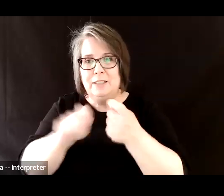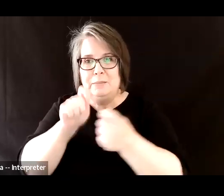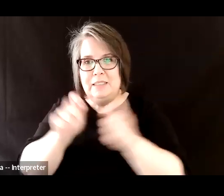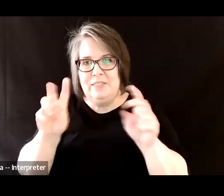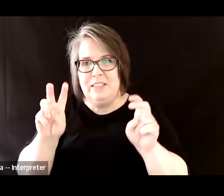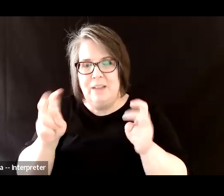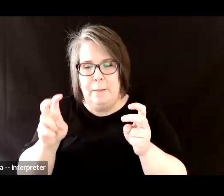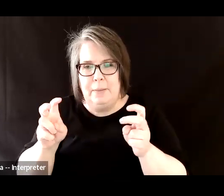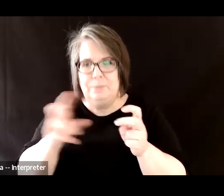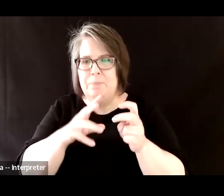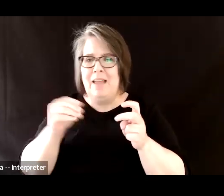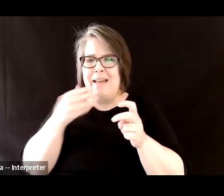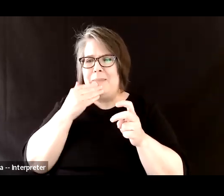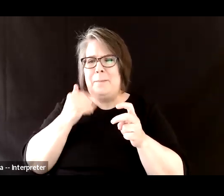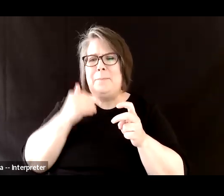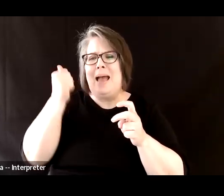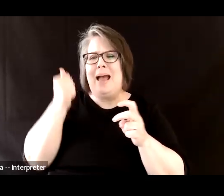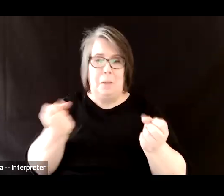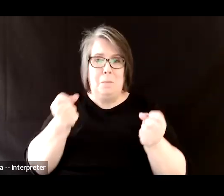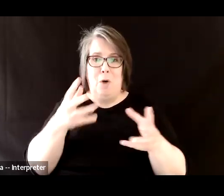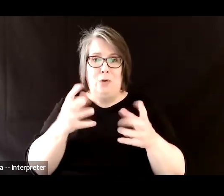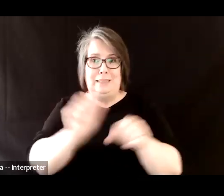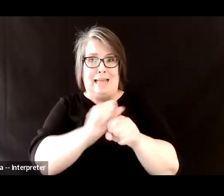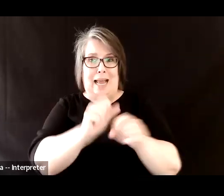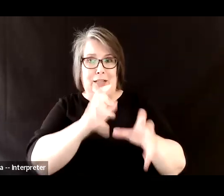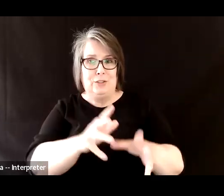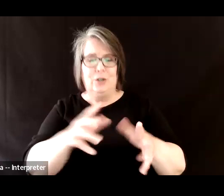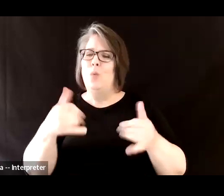even the best multitasker is going to struggle with all of